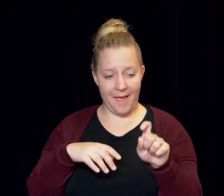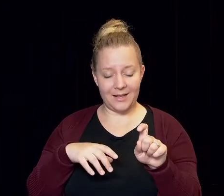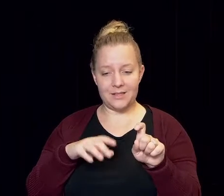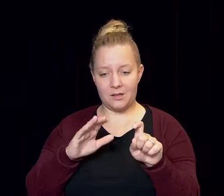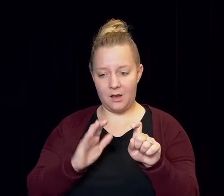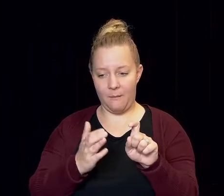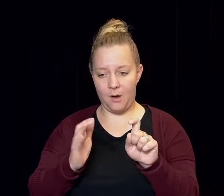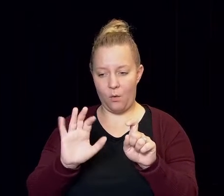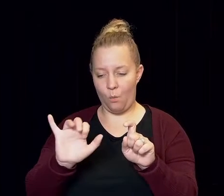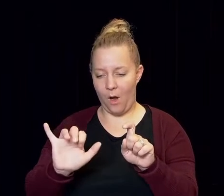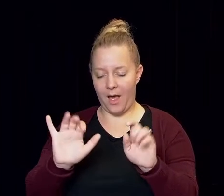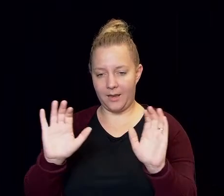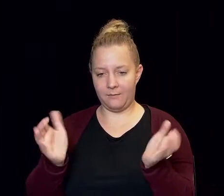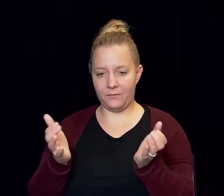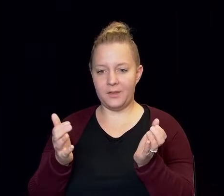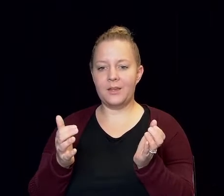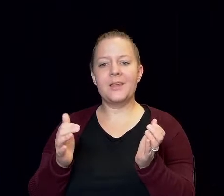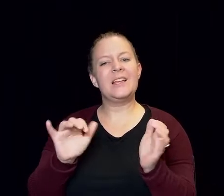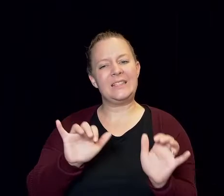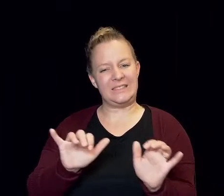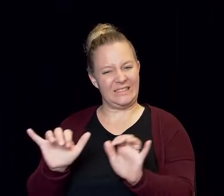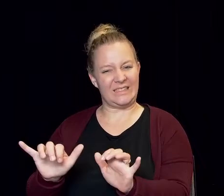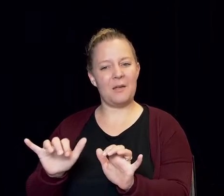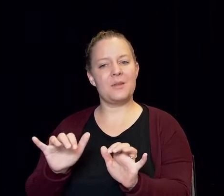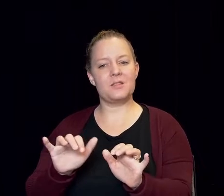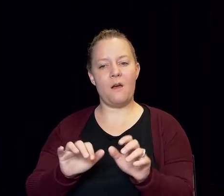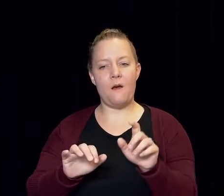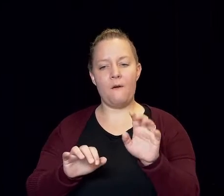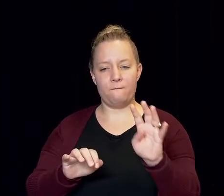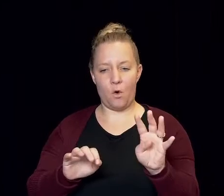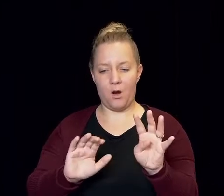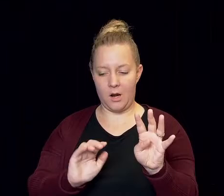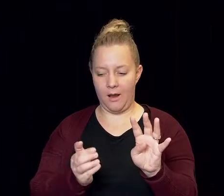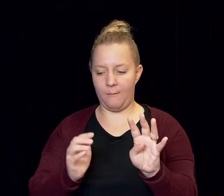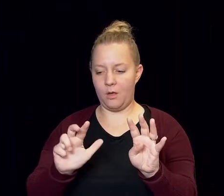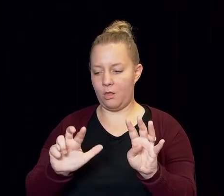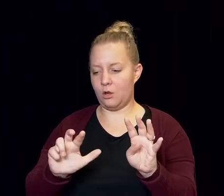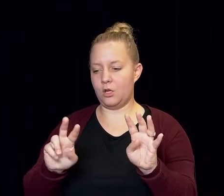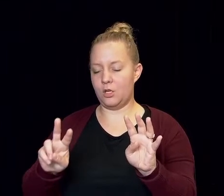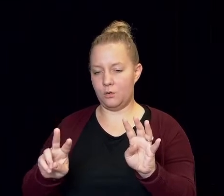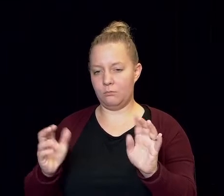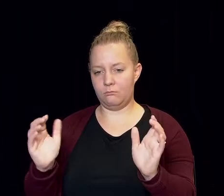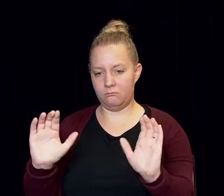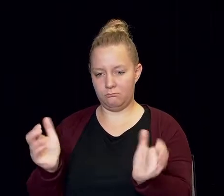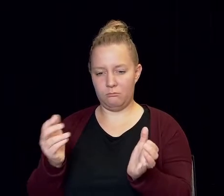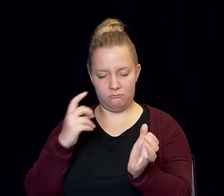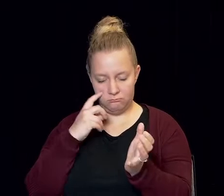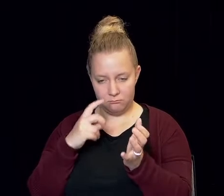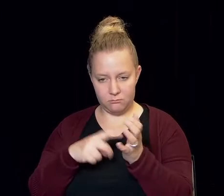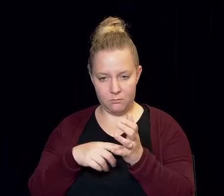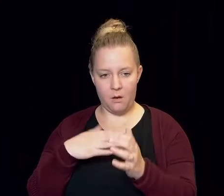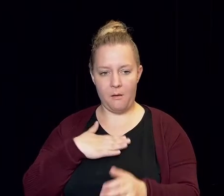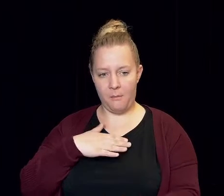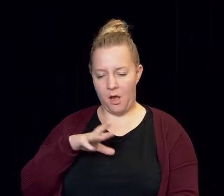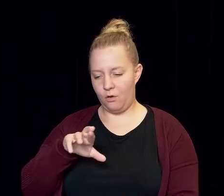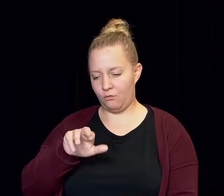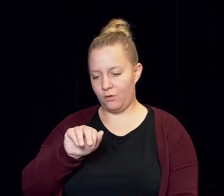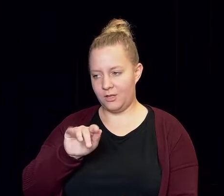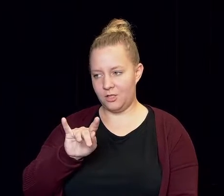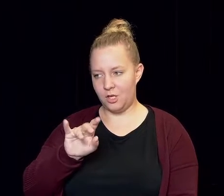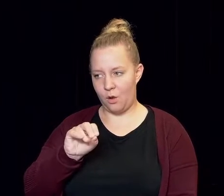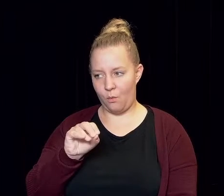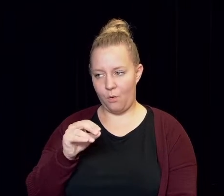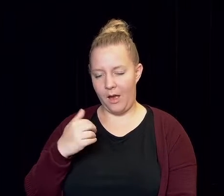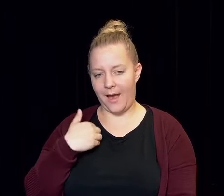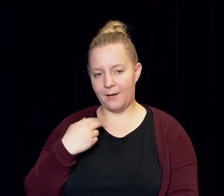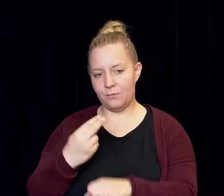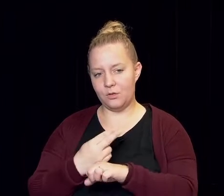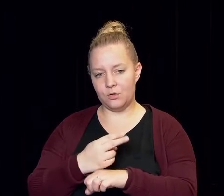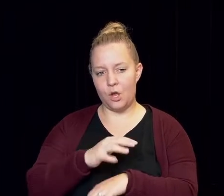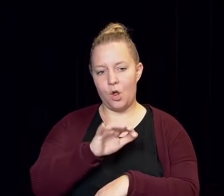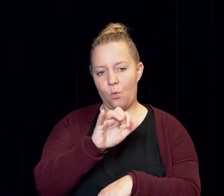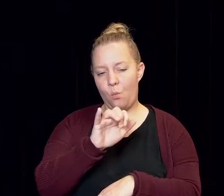which is like 4 comma 32. But again, it I'm noticing in my ratio that I'm taking y divided by x every